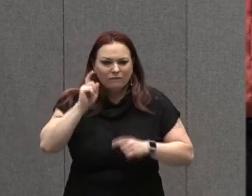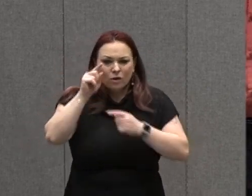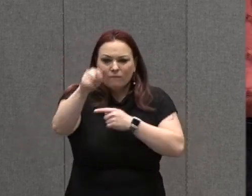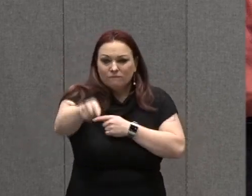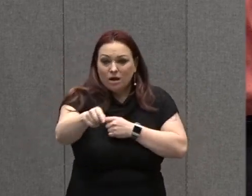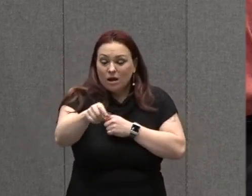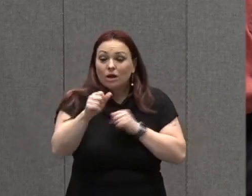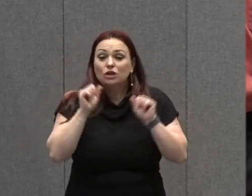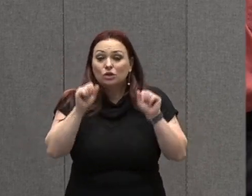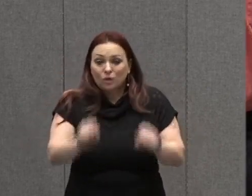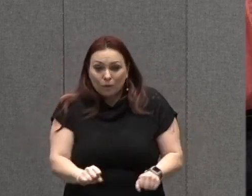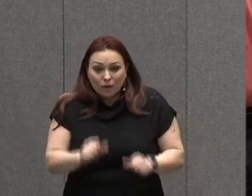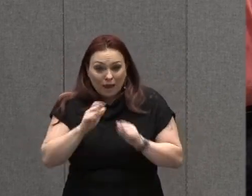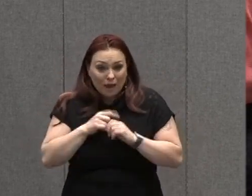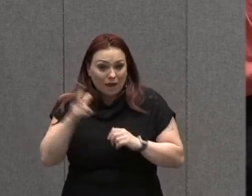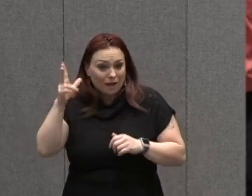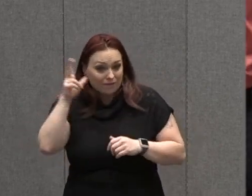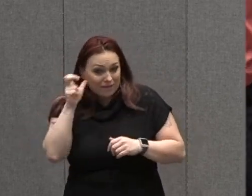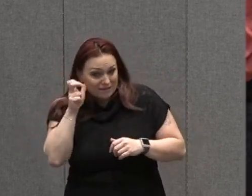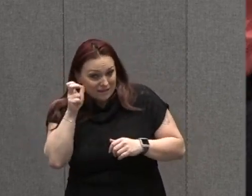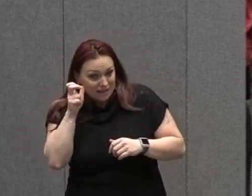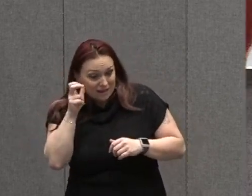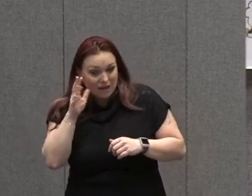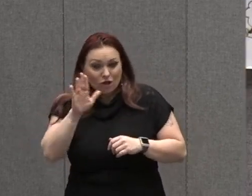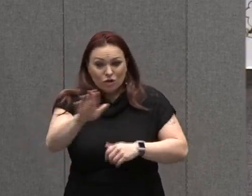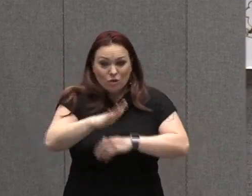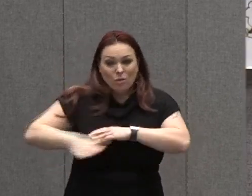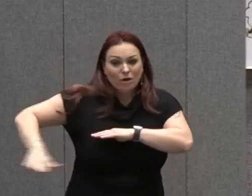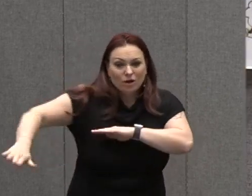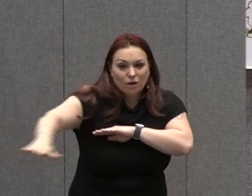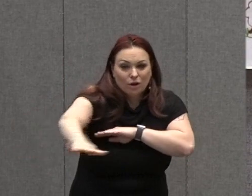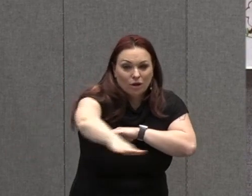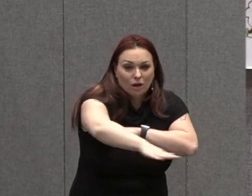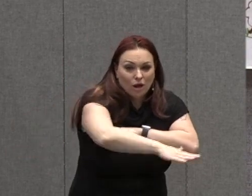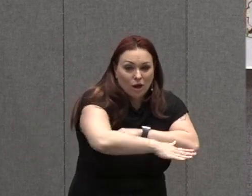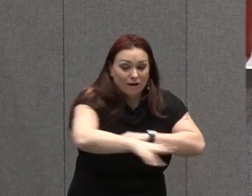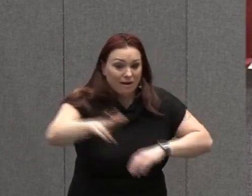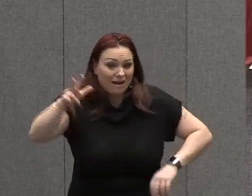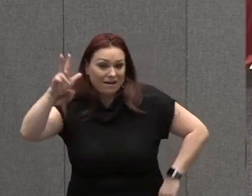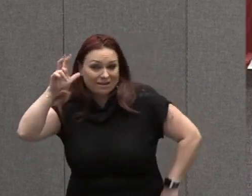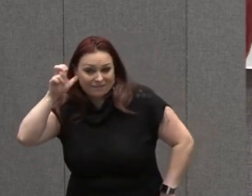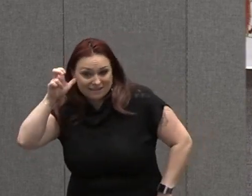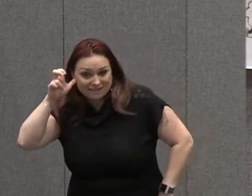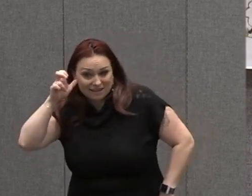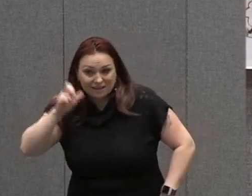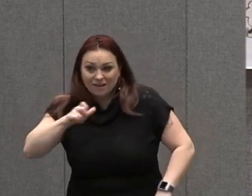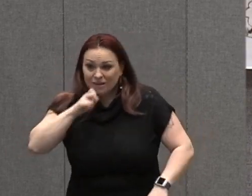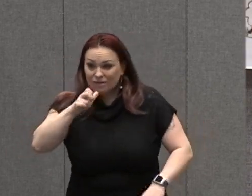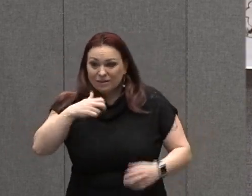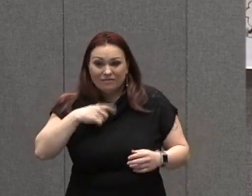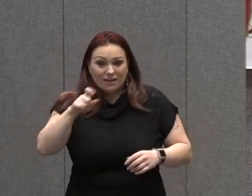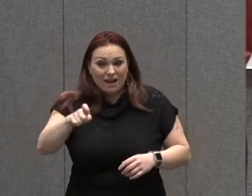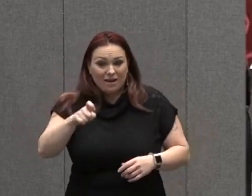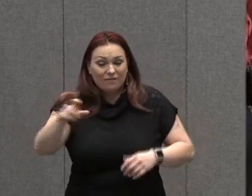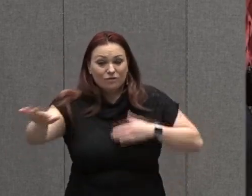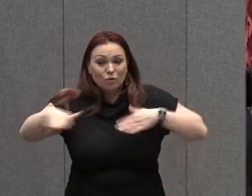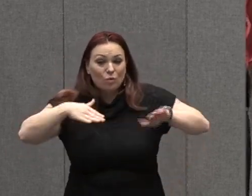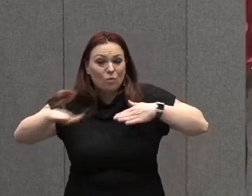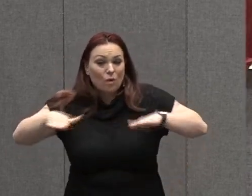You could walk around your yard and listen. You do not even have to take a walk to hear sounds.